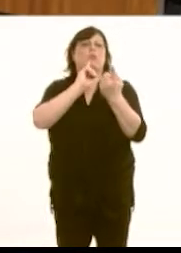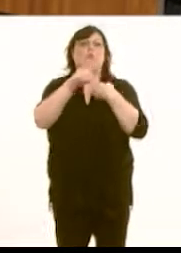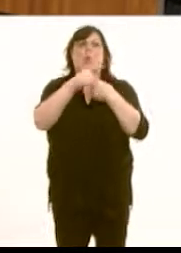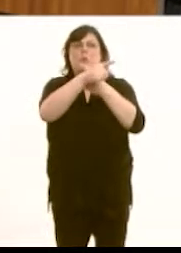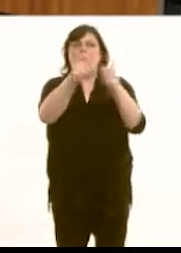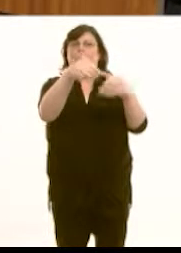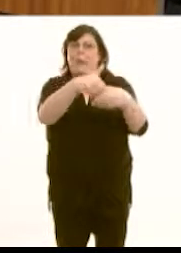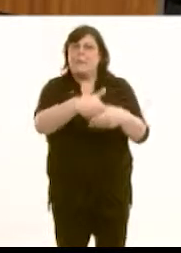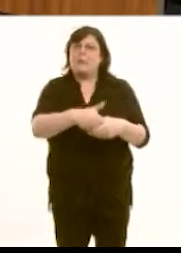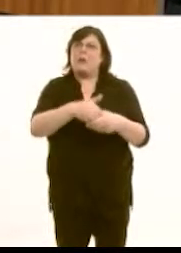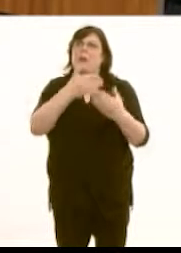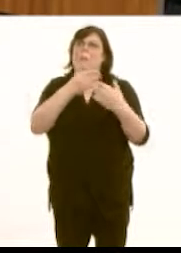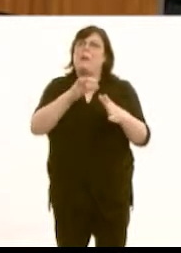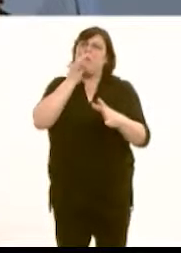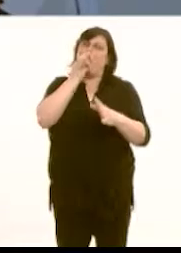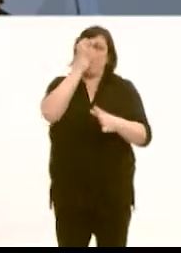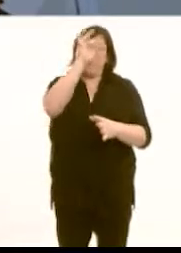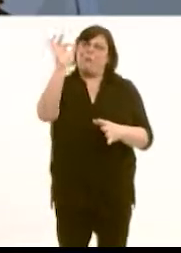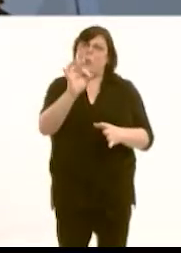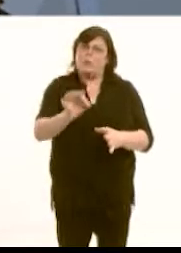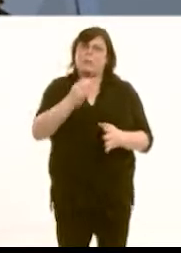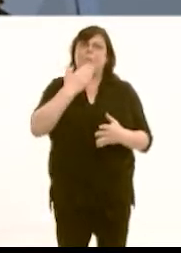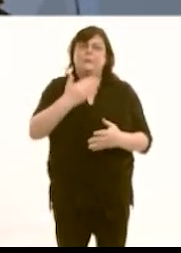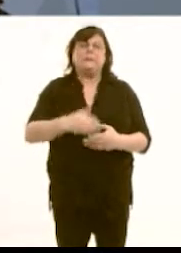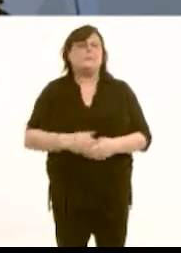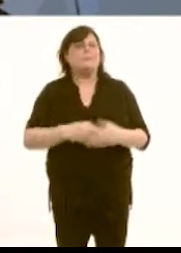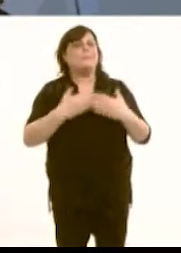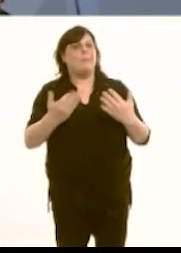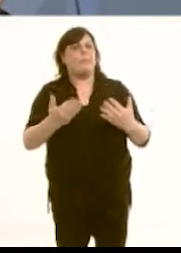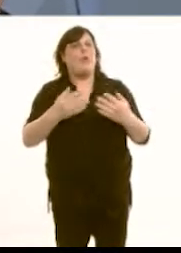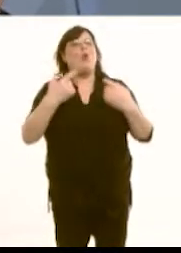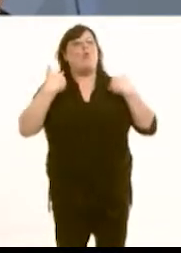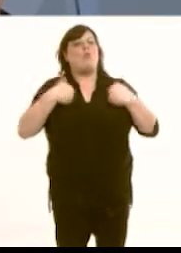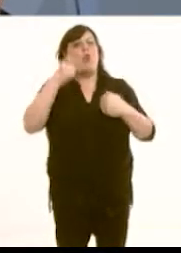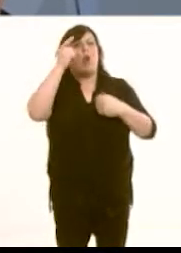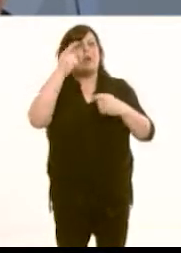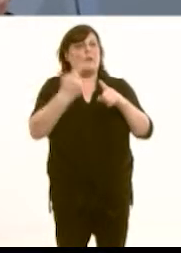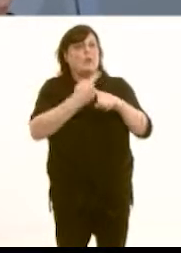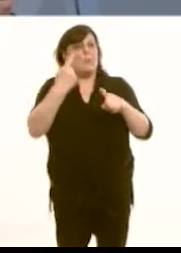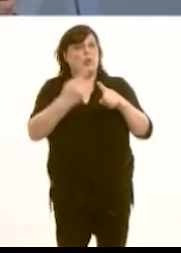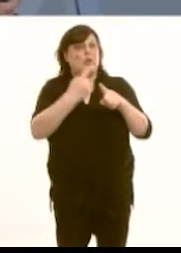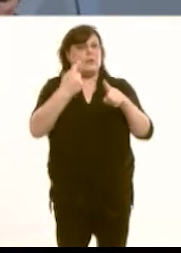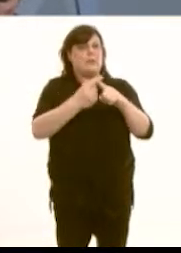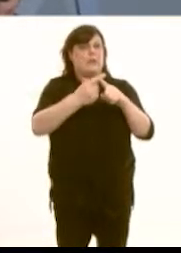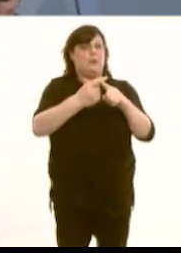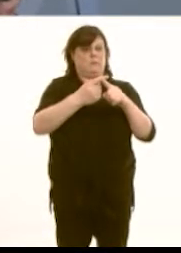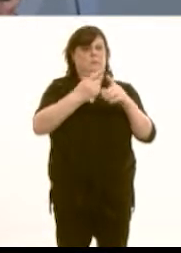Davies: The Royal College of Emergency Medicine have a clear bench line of staffing that is required in A&E departments.